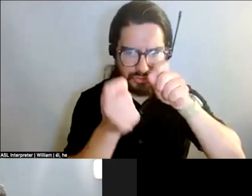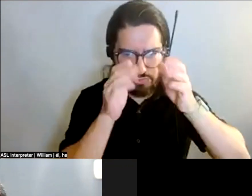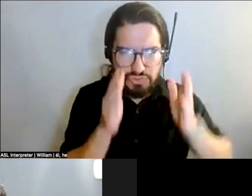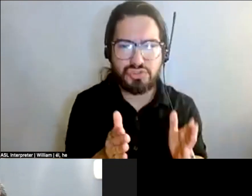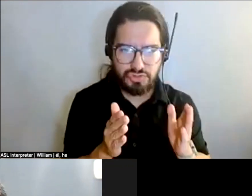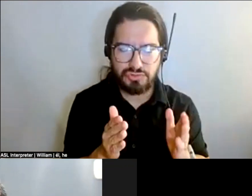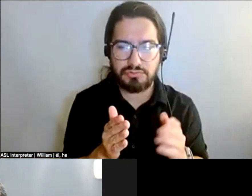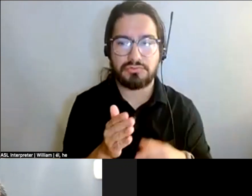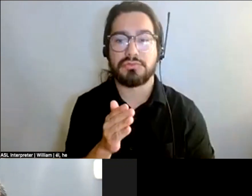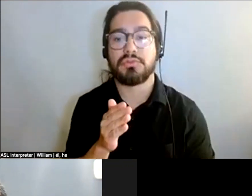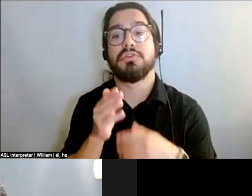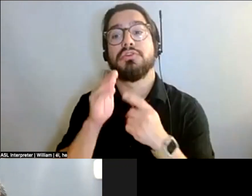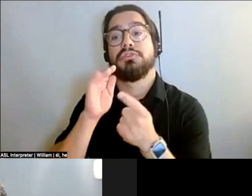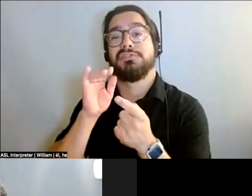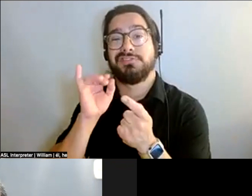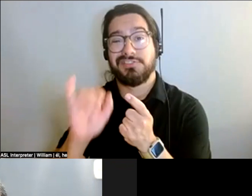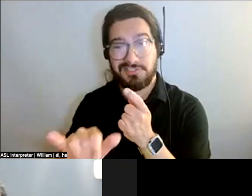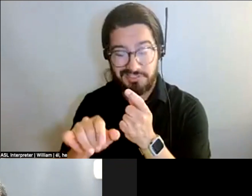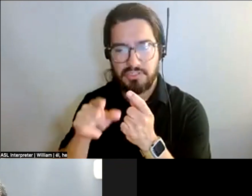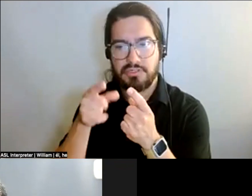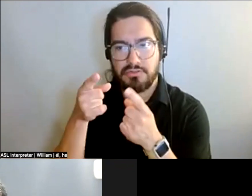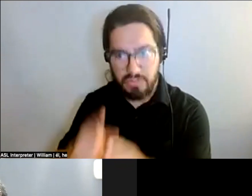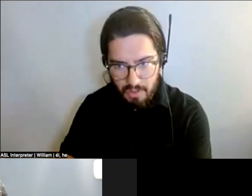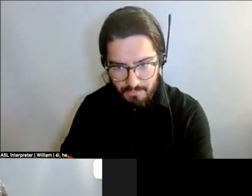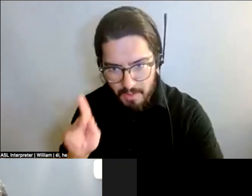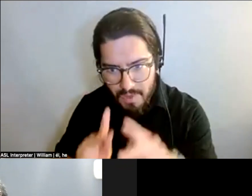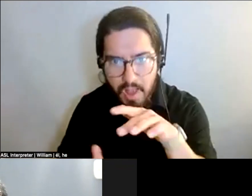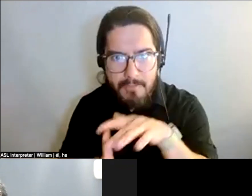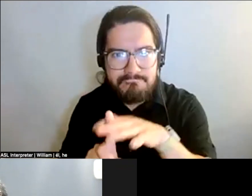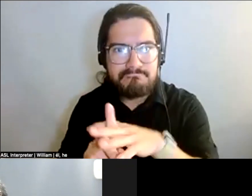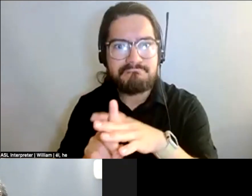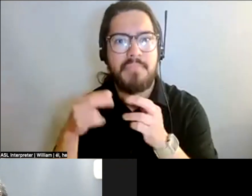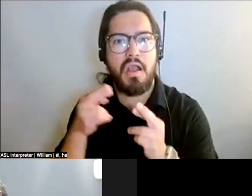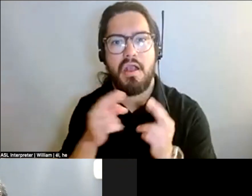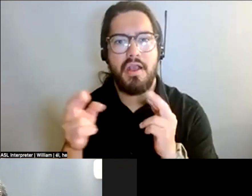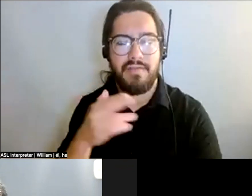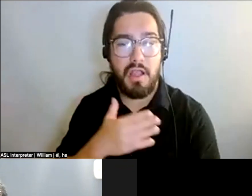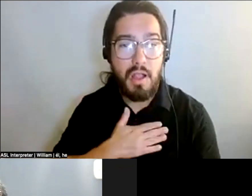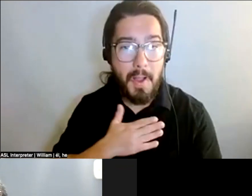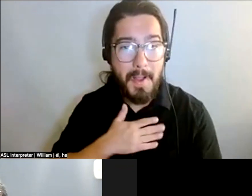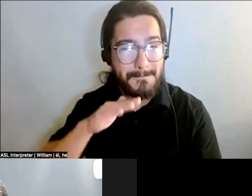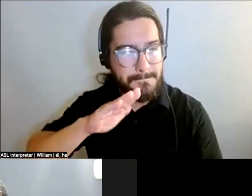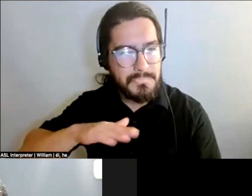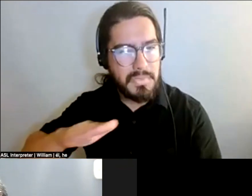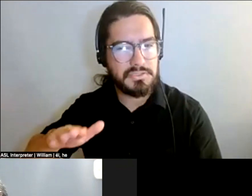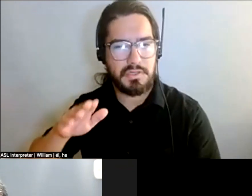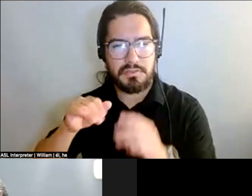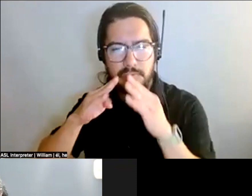On its shores, the battered show their wounds. The river of my childhood is atrocious silence, tightly-woven resentment.